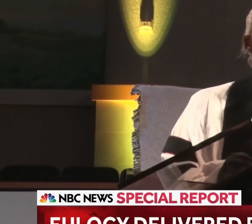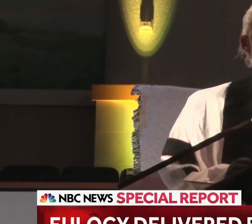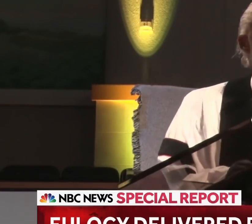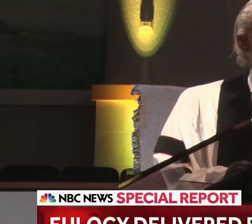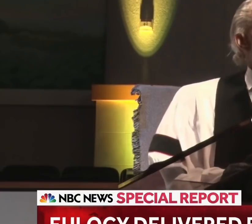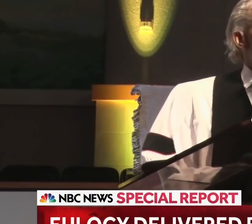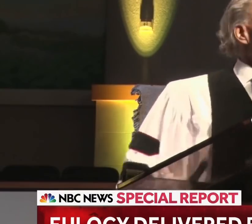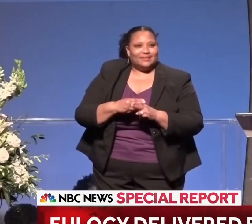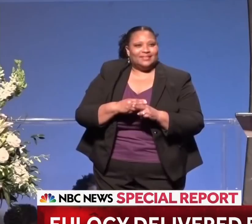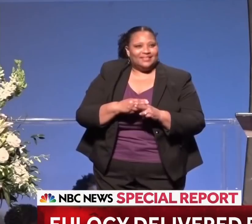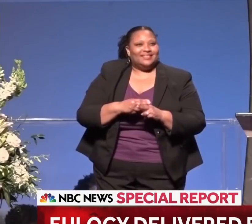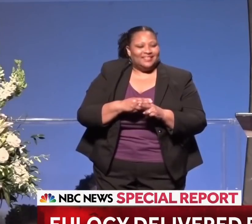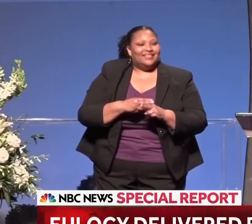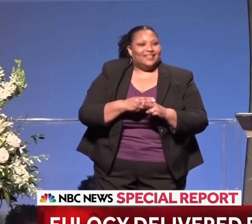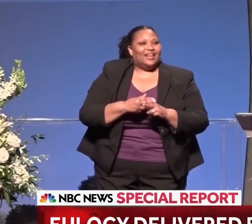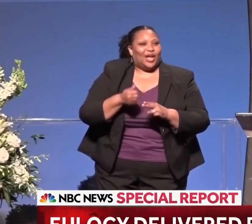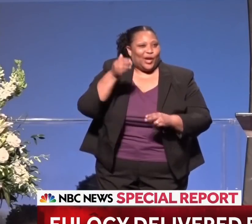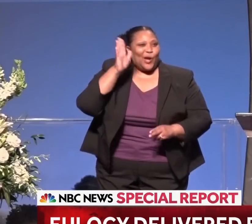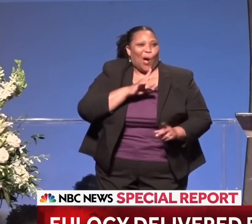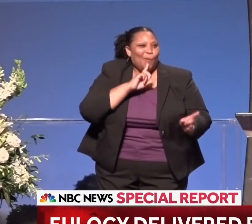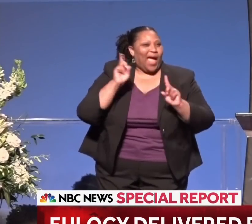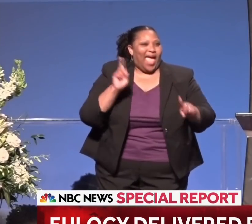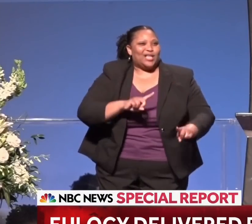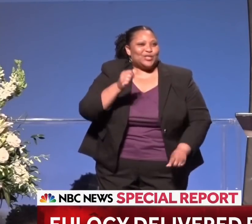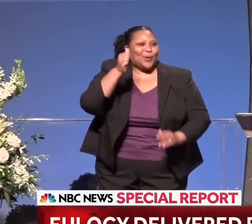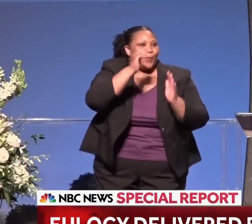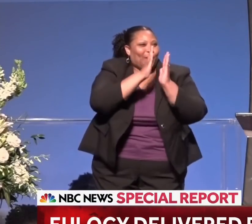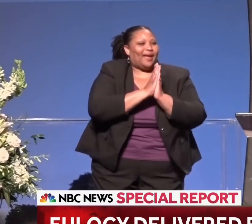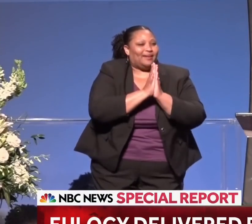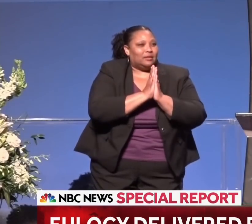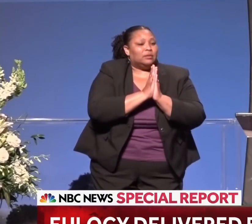THEY USED TO HAVE SLAVE IN THE SLAVE QUARTERS.